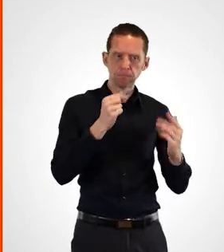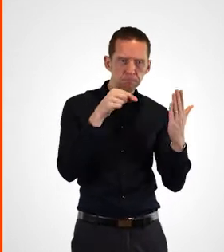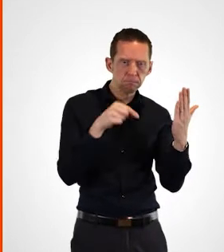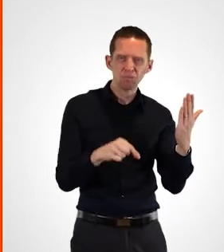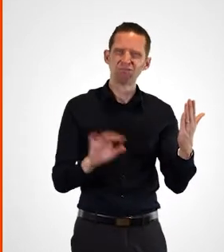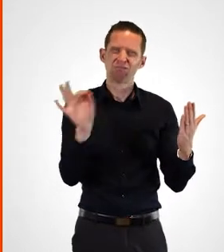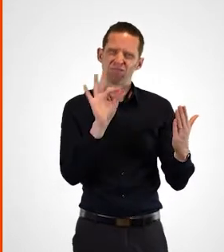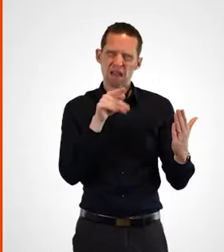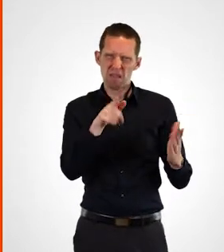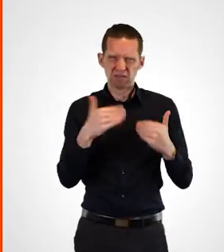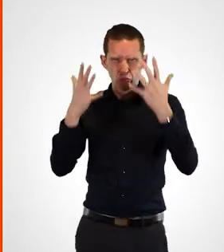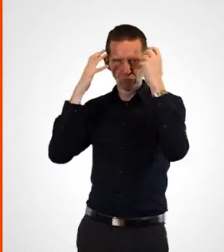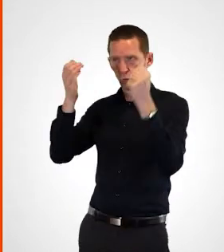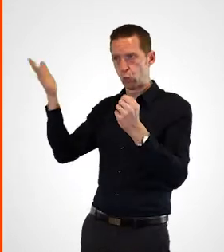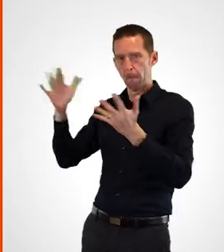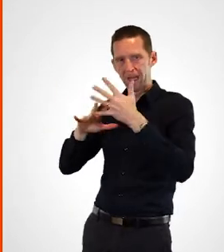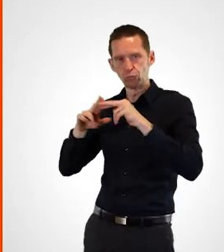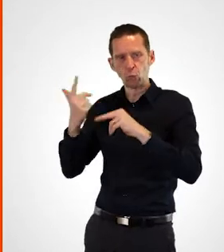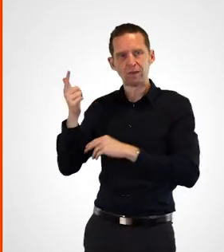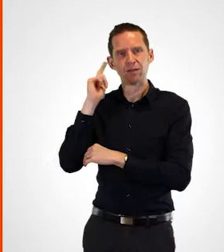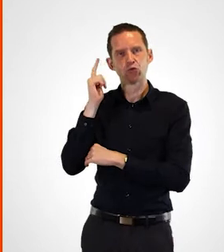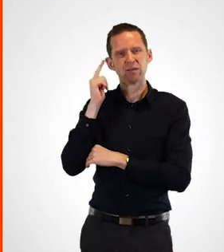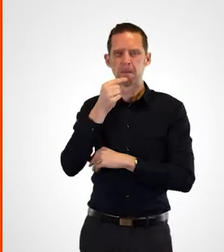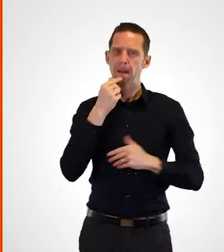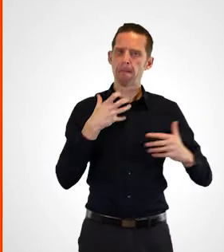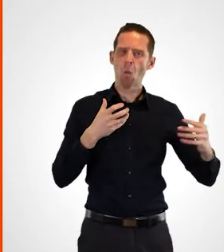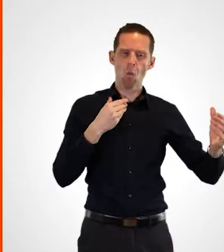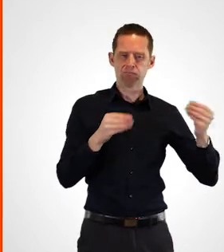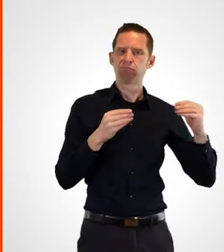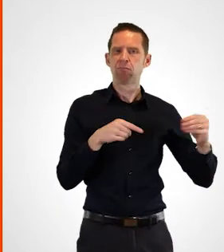That's just very stressful for parents and educators. It's much more fluid than that.